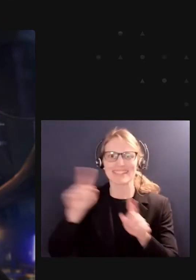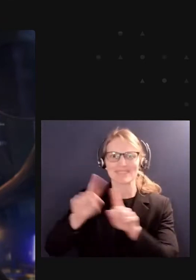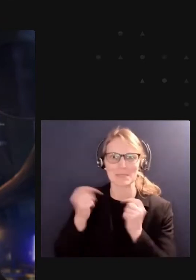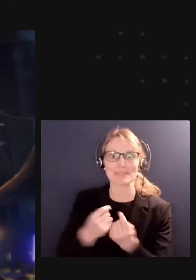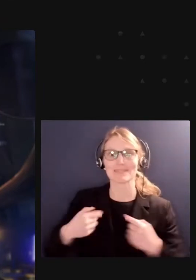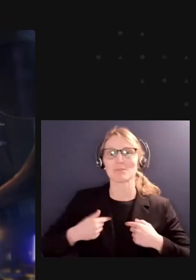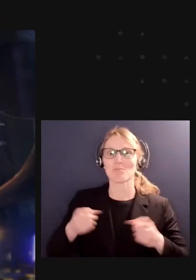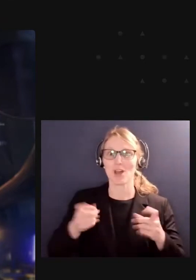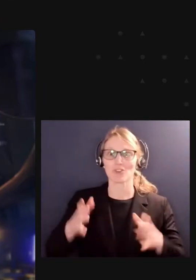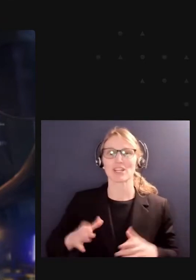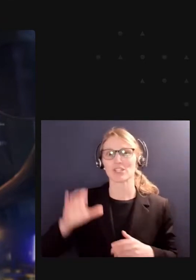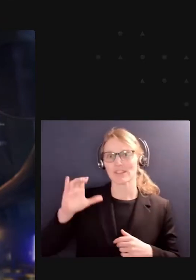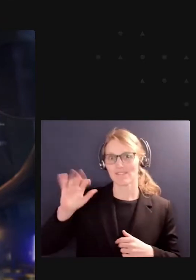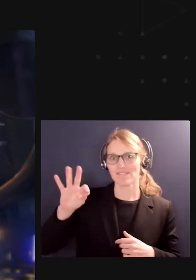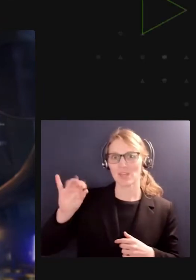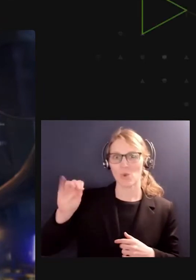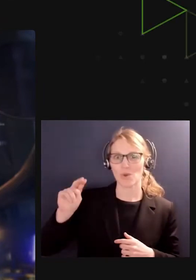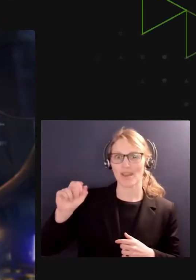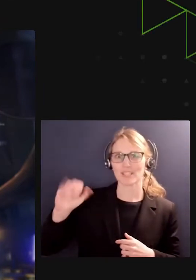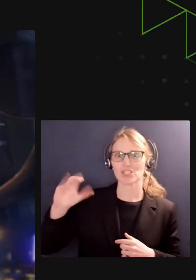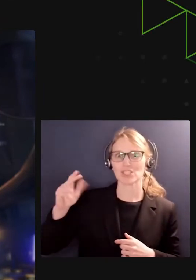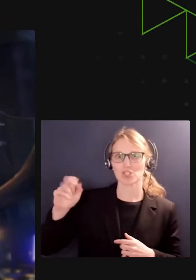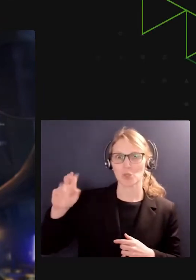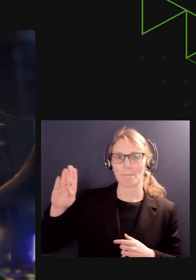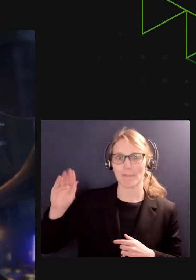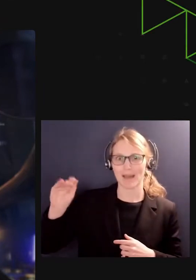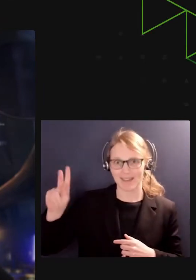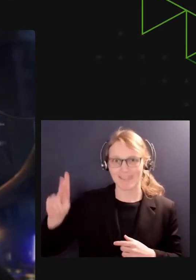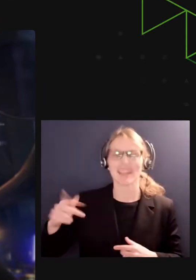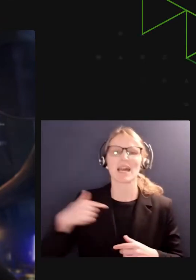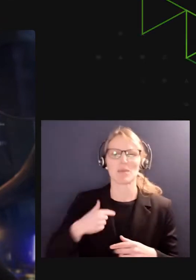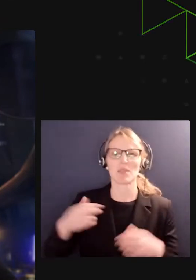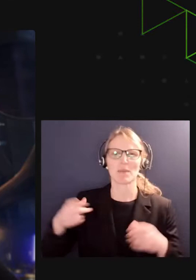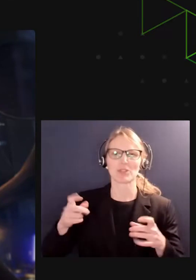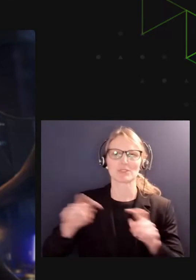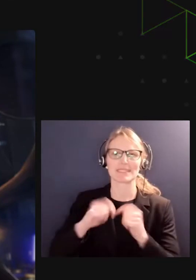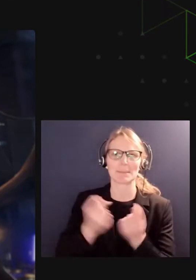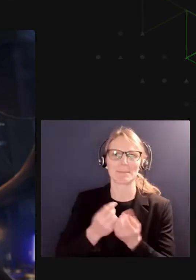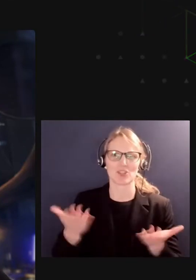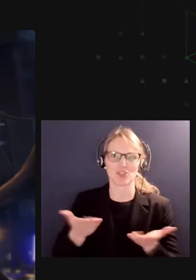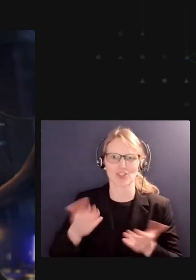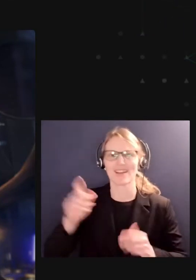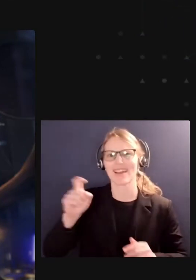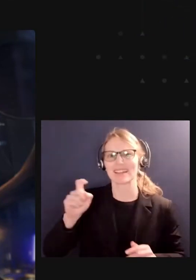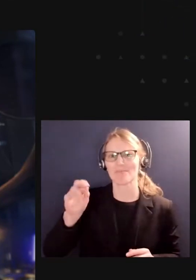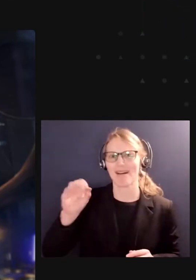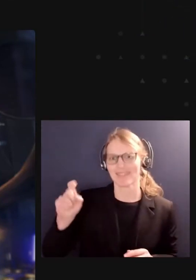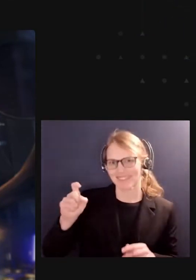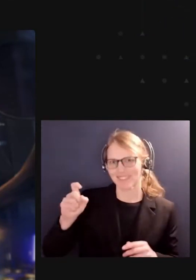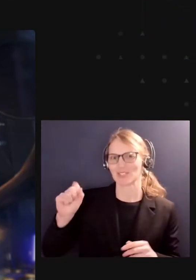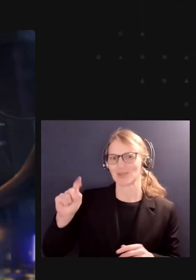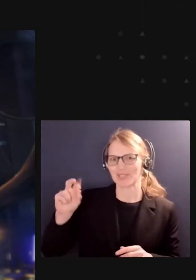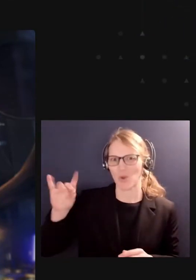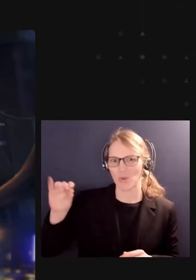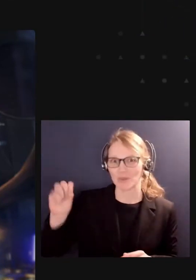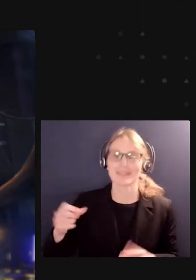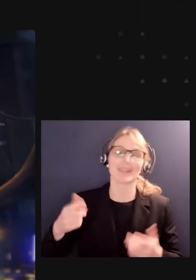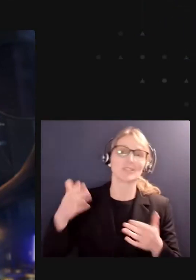part of our Talent Acquisition Team at Xbox Game Studios. Join me in exploring the trials and triumphs of our panel of game industry experts